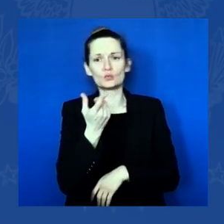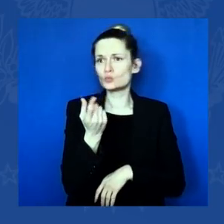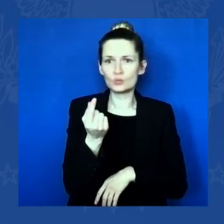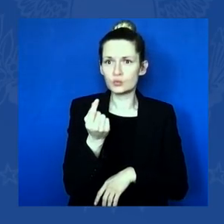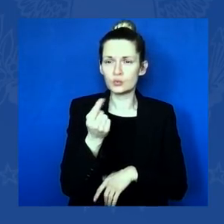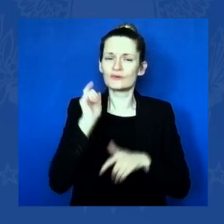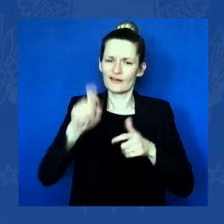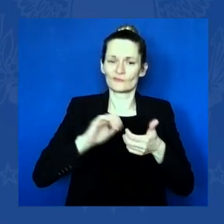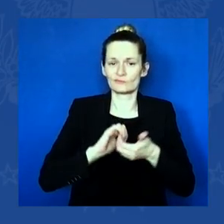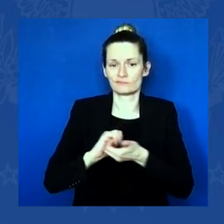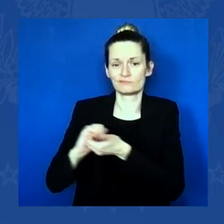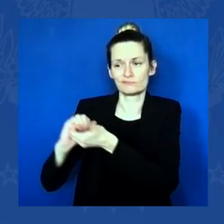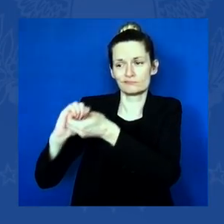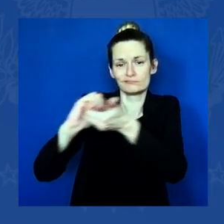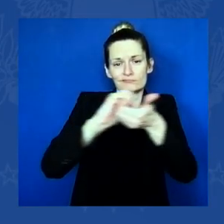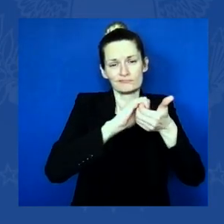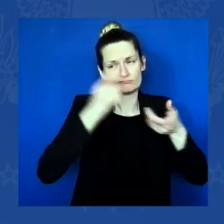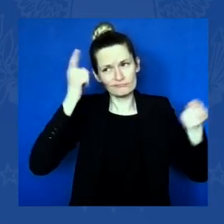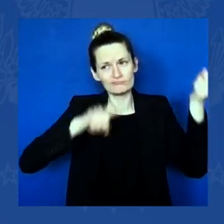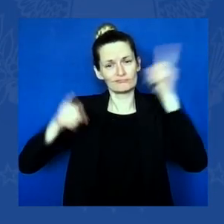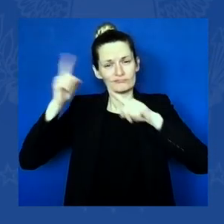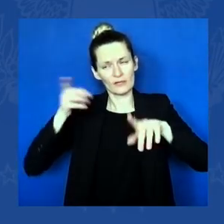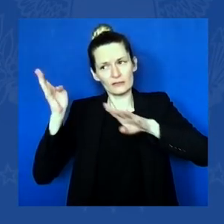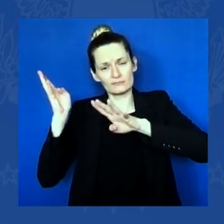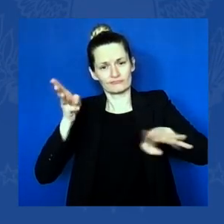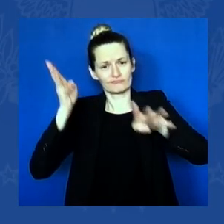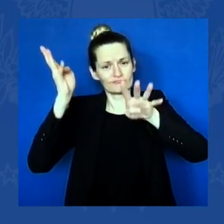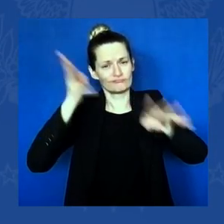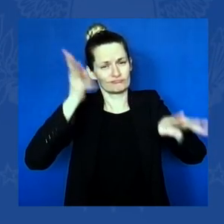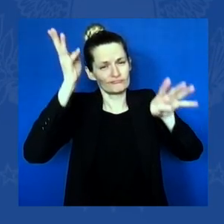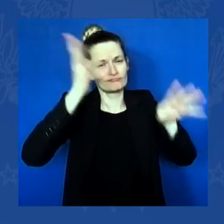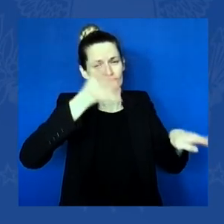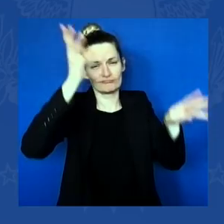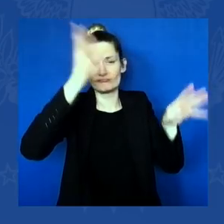from raw materials to warehousing and distribution.